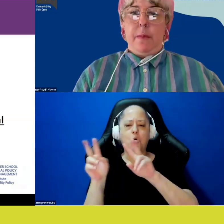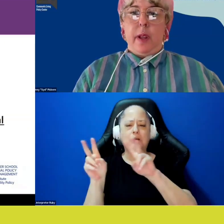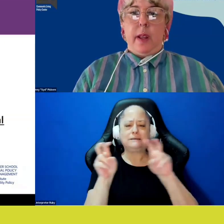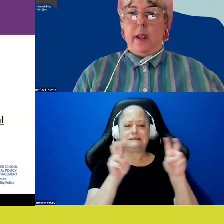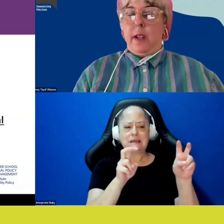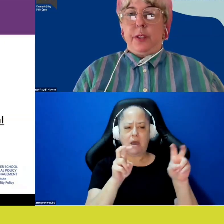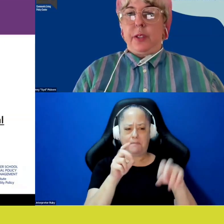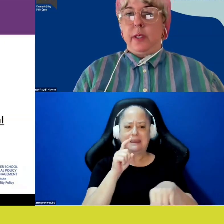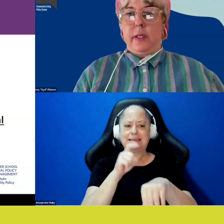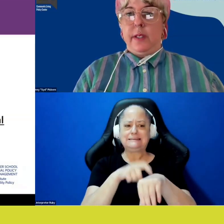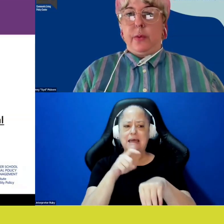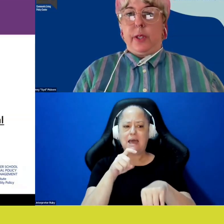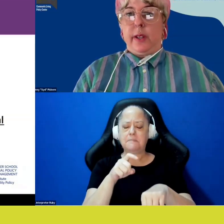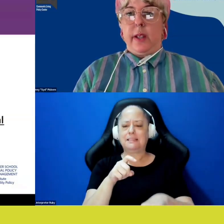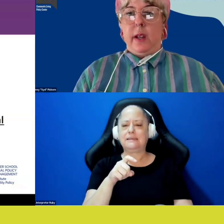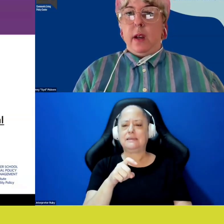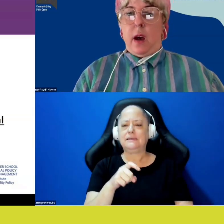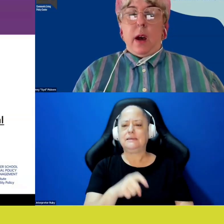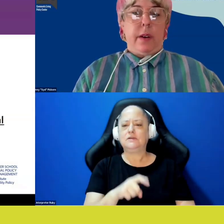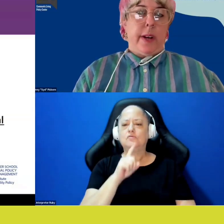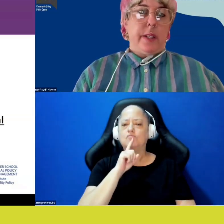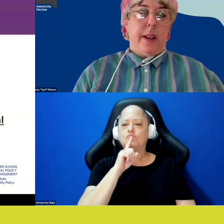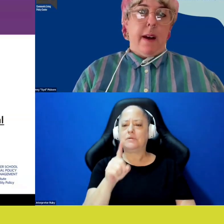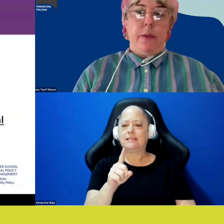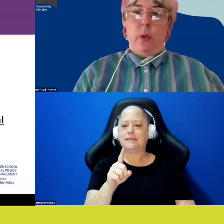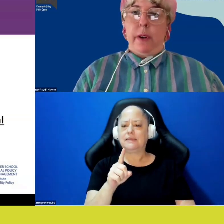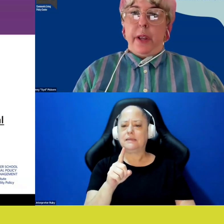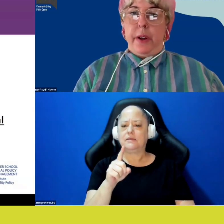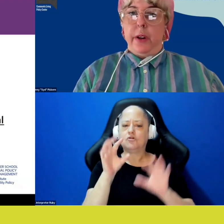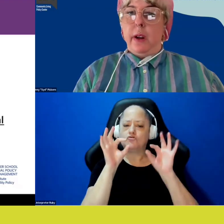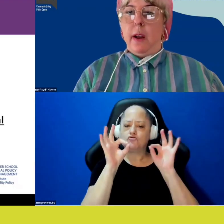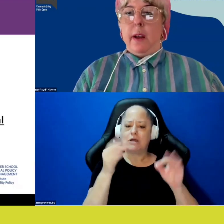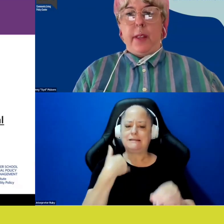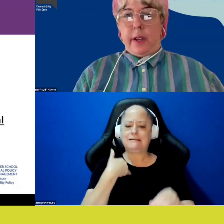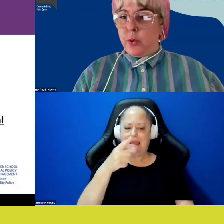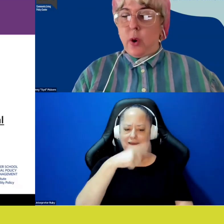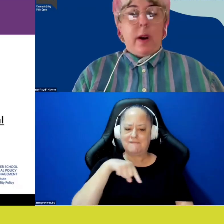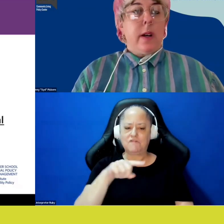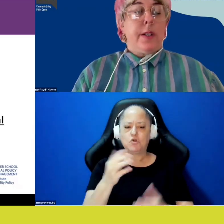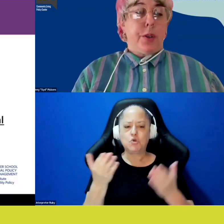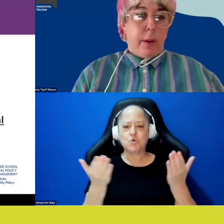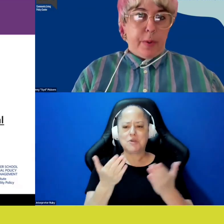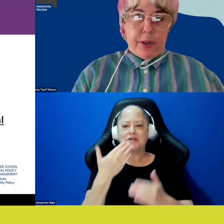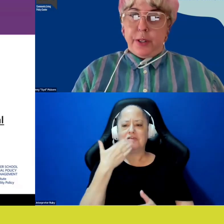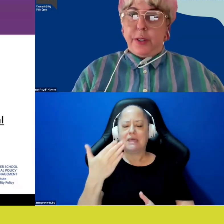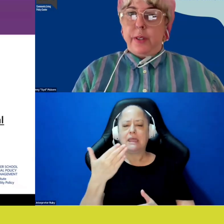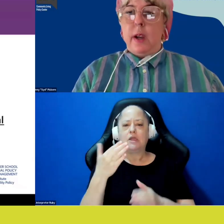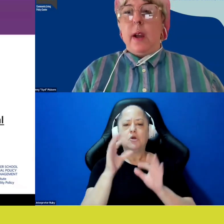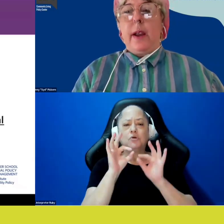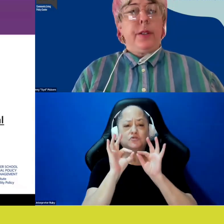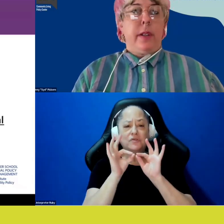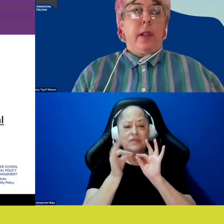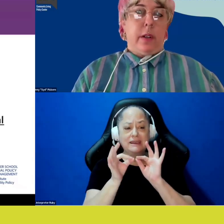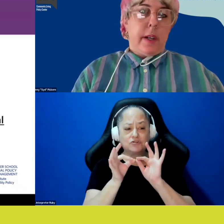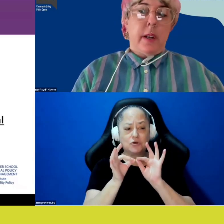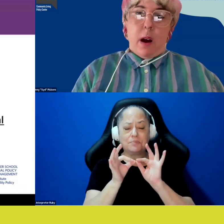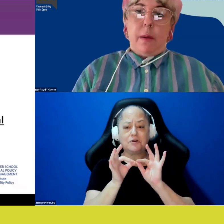it just is really great to have you all here. Thank you to our interpreters and to the Lurie